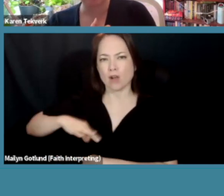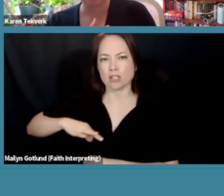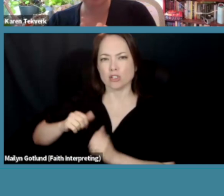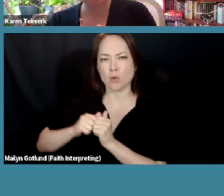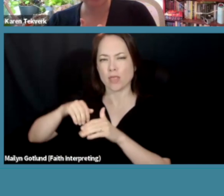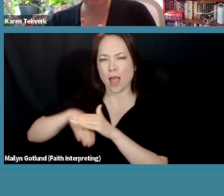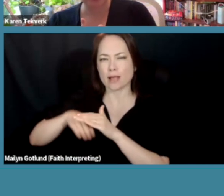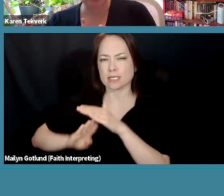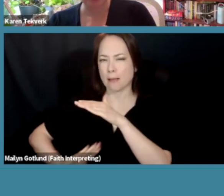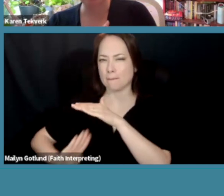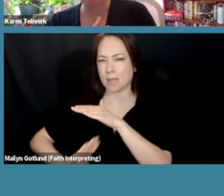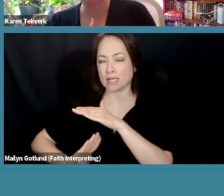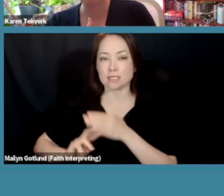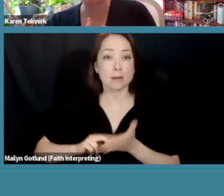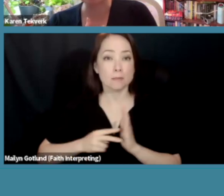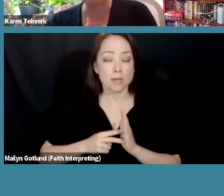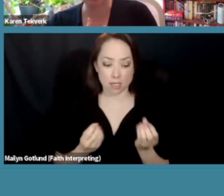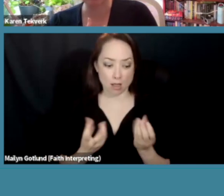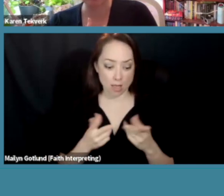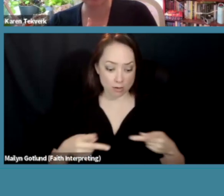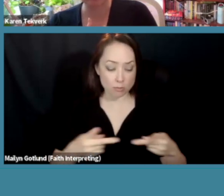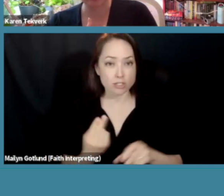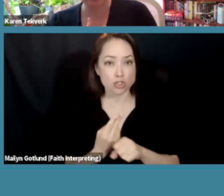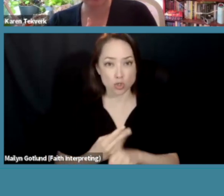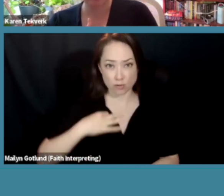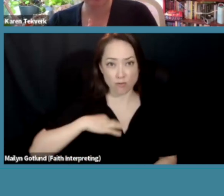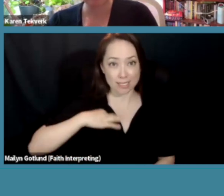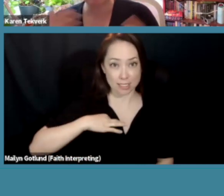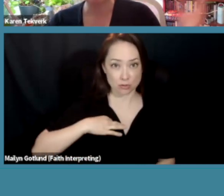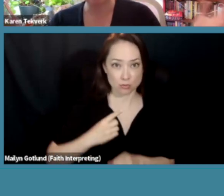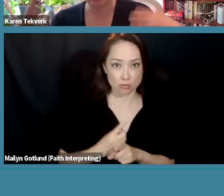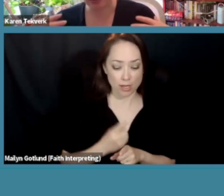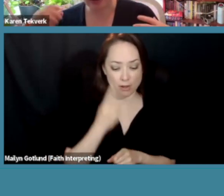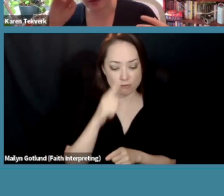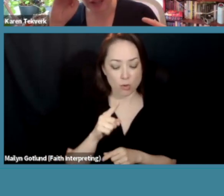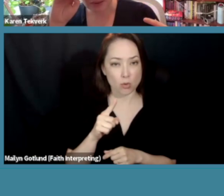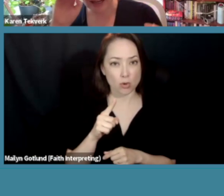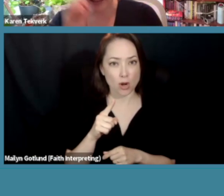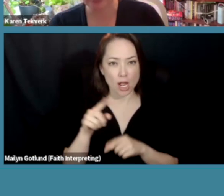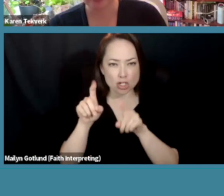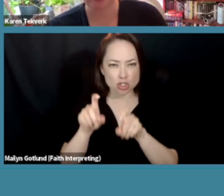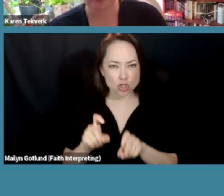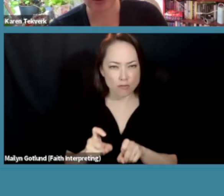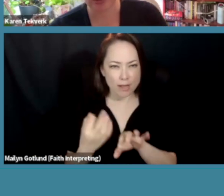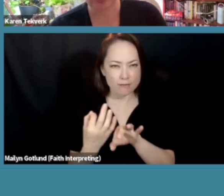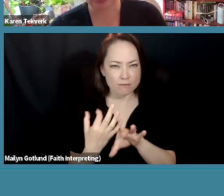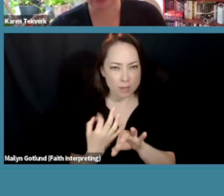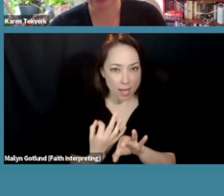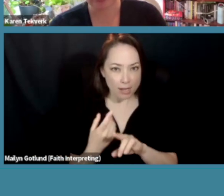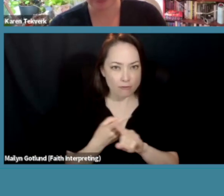A lot of folks or a lot of places use volunteers to get survey feedback from programming.